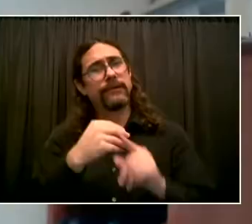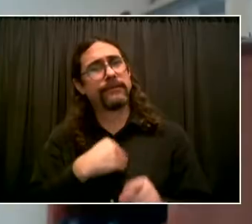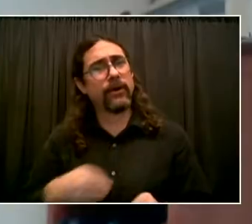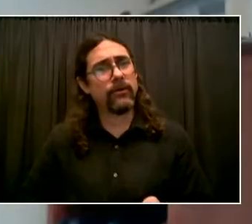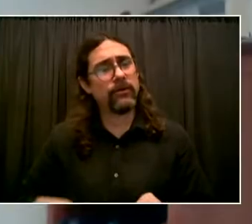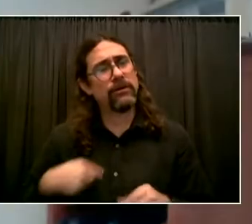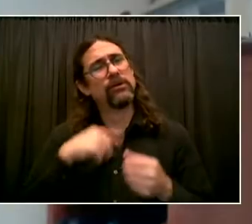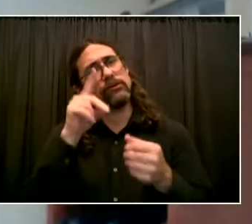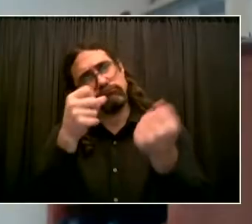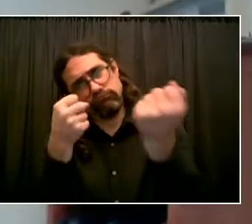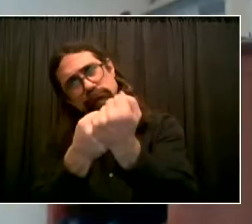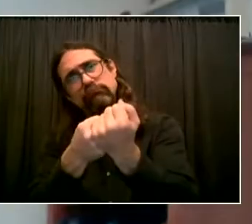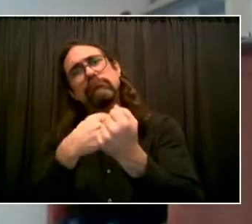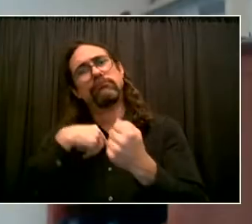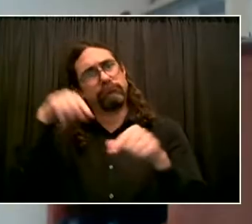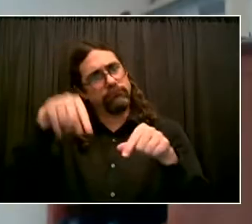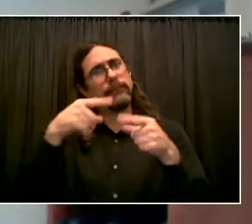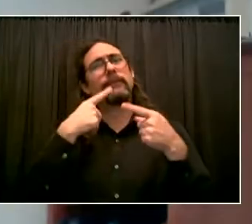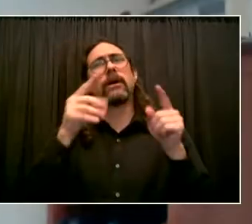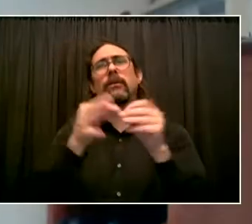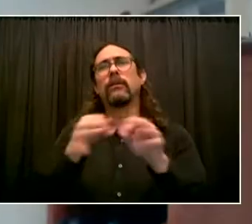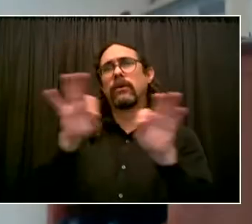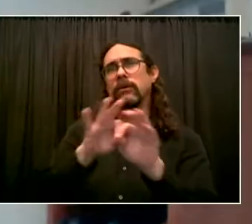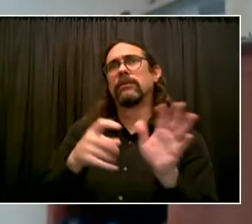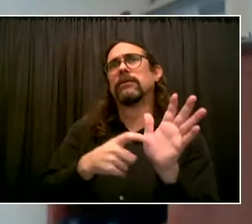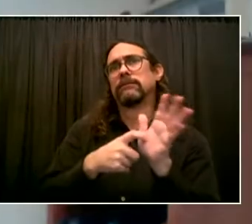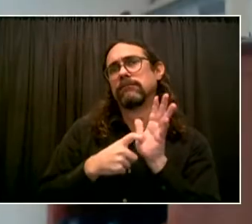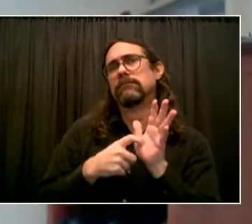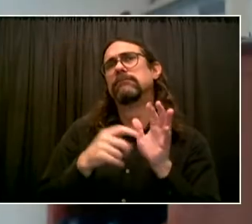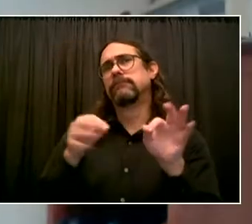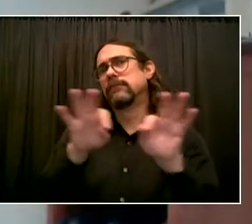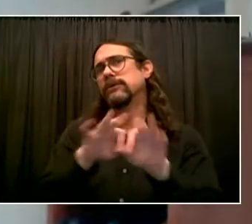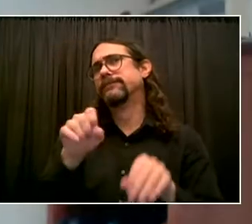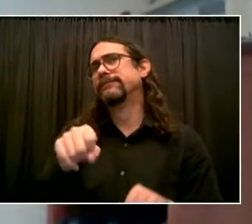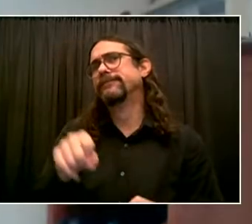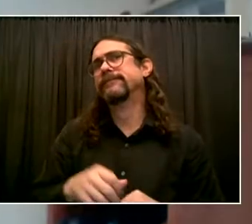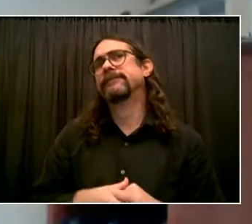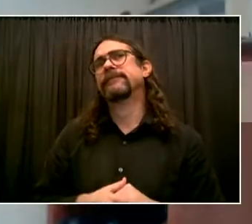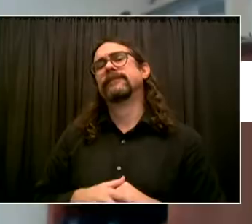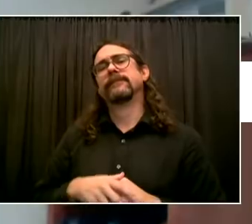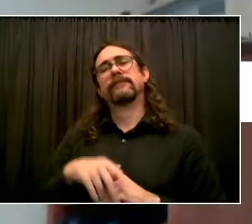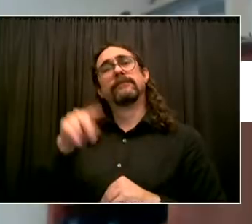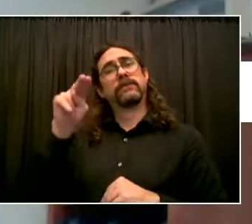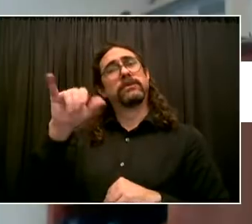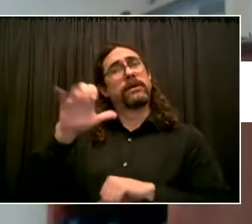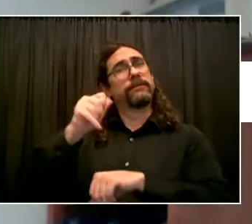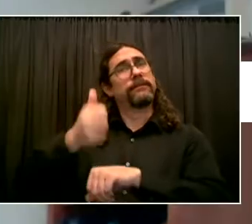I APPLAUD THE NOTION THAT WE ARE GOING TO HAVE MANDATES IN NEW YORK CITY FOR ALL PRIVATE EMPLOYESE OF